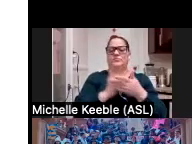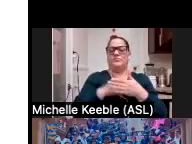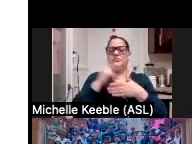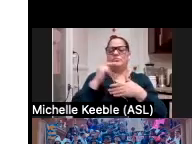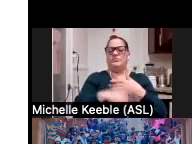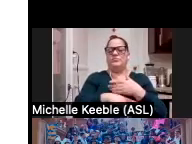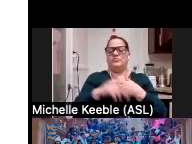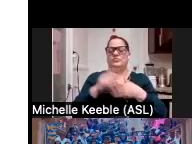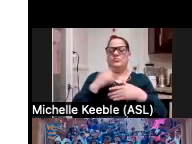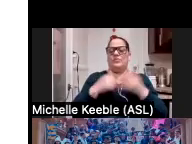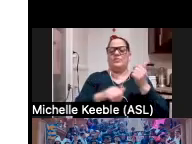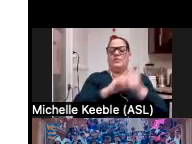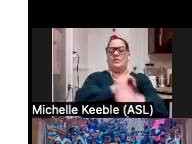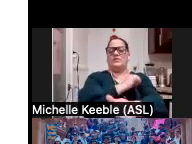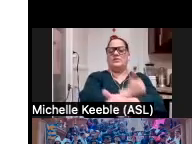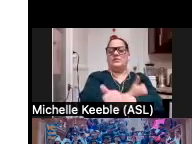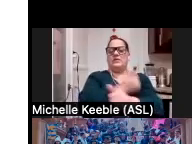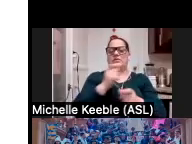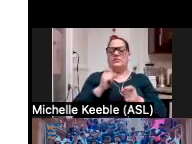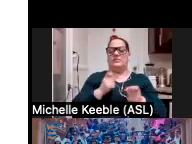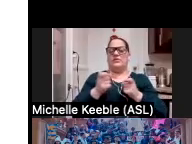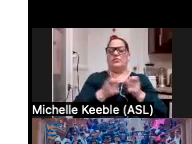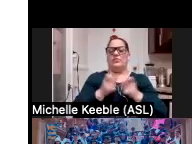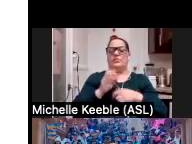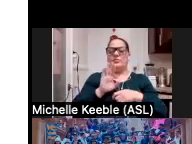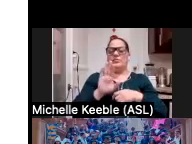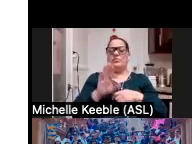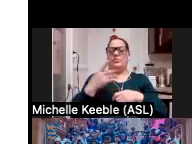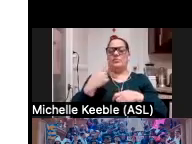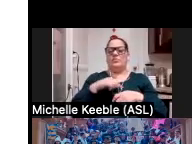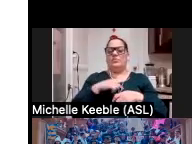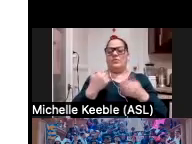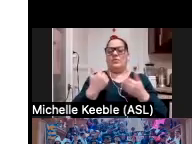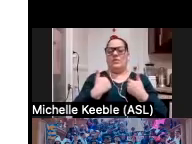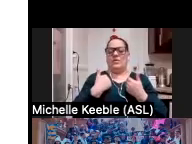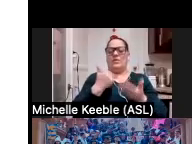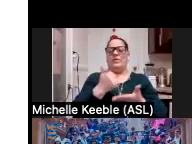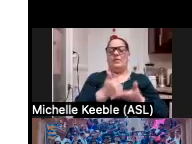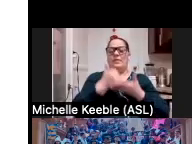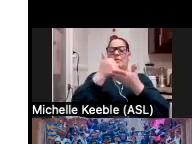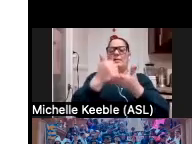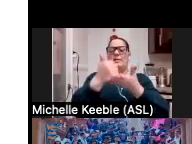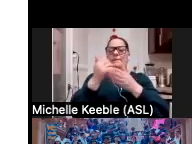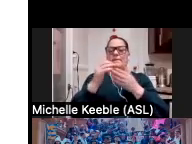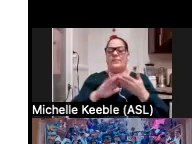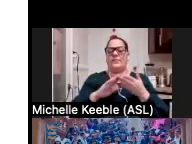there. Um and they uh with the the um the help of the county, they acquired